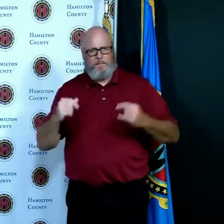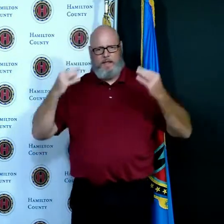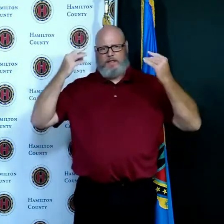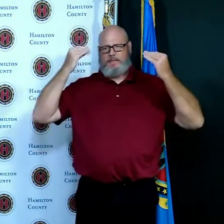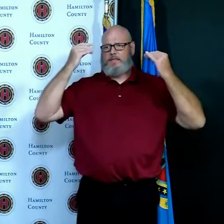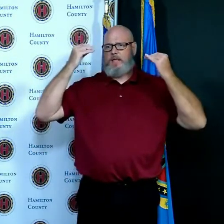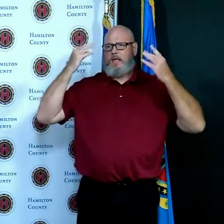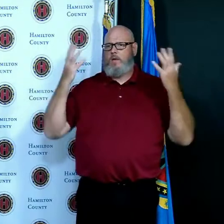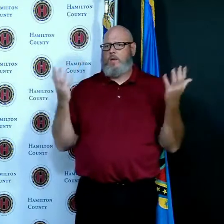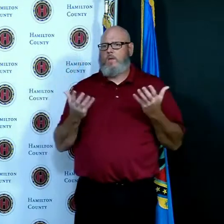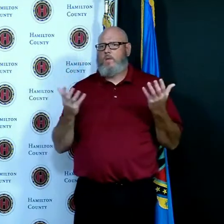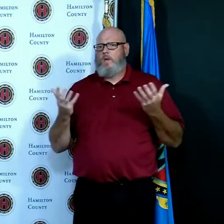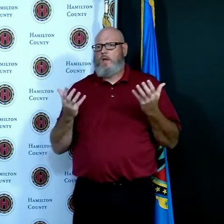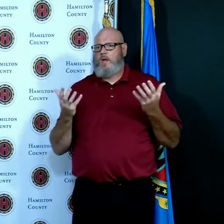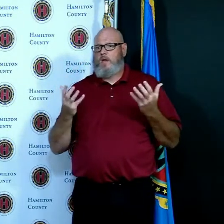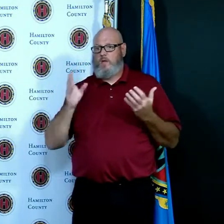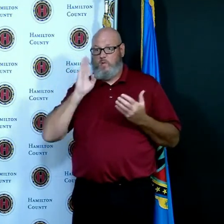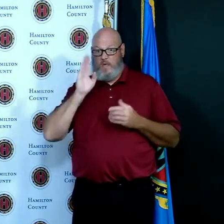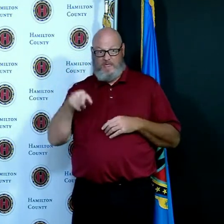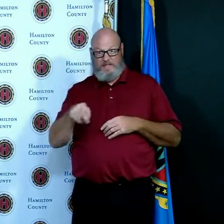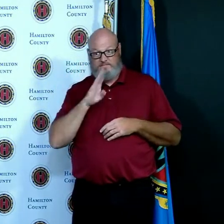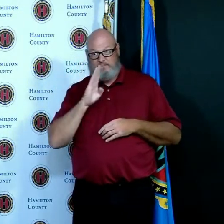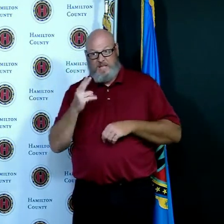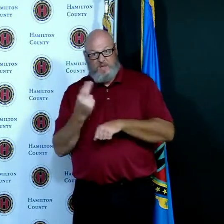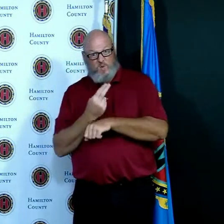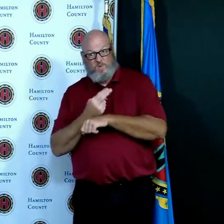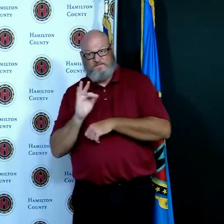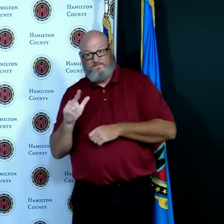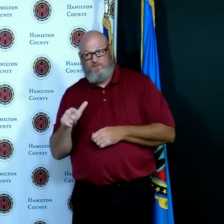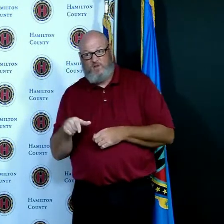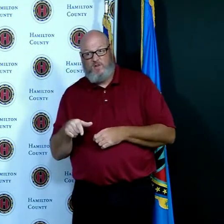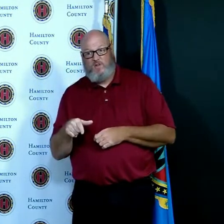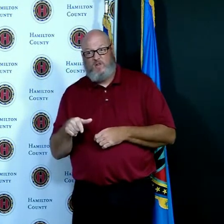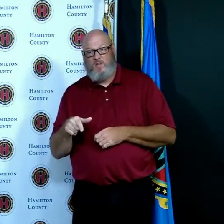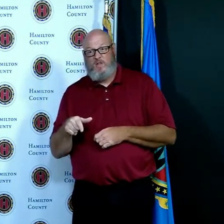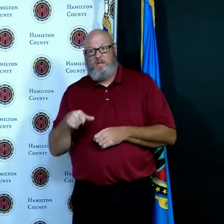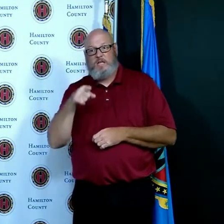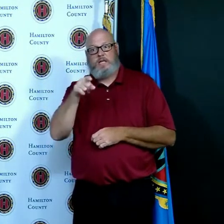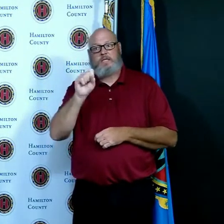apply to and Sarah I think you I hear you saying anybody can apply to